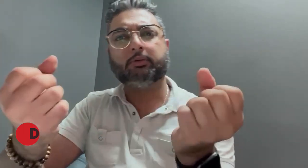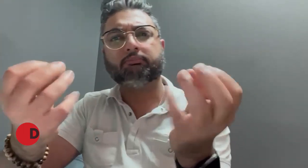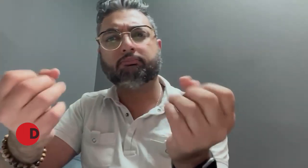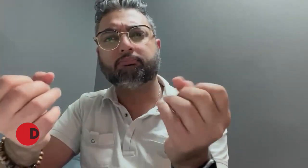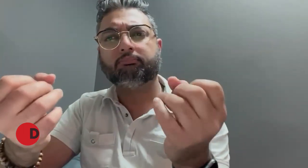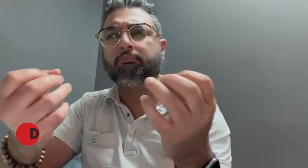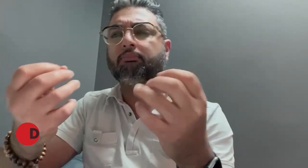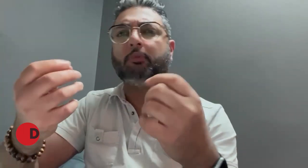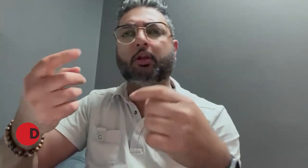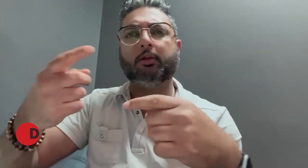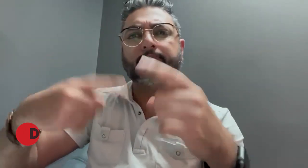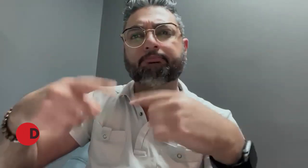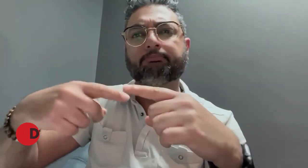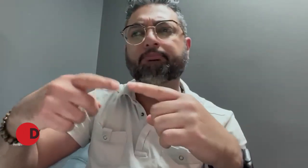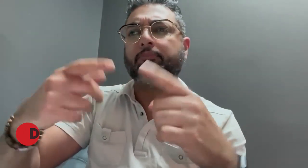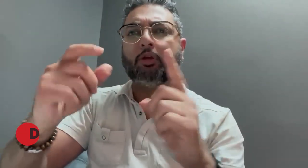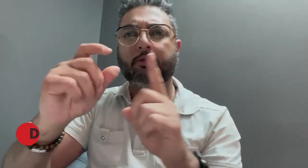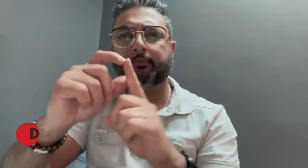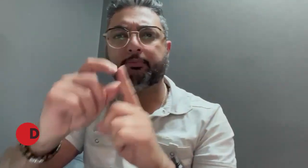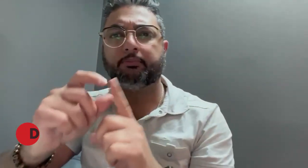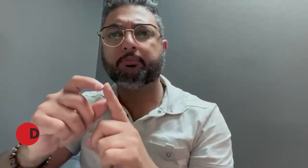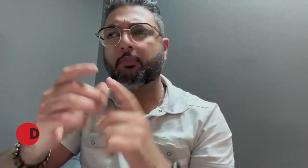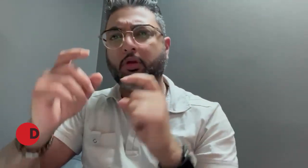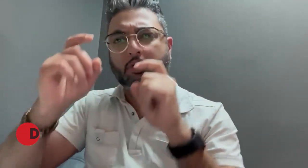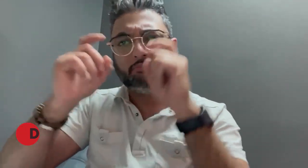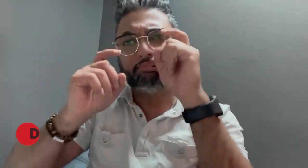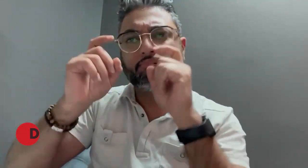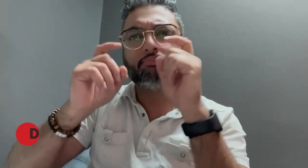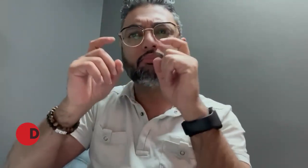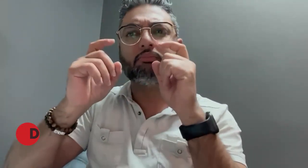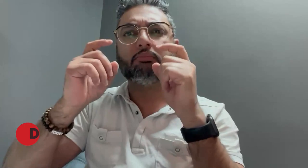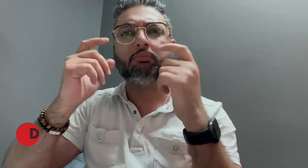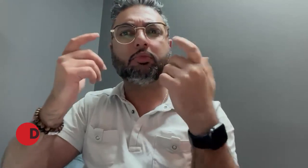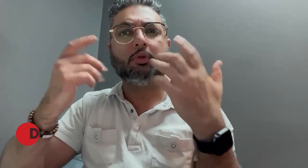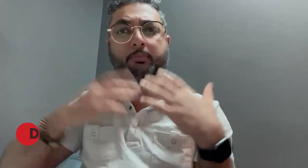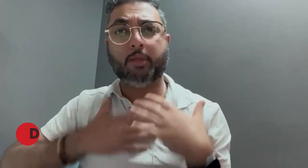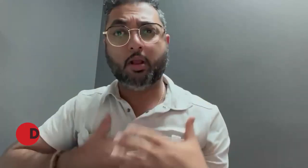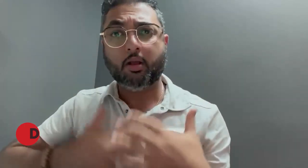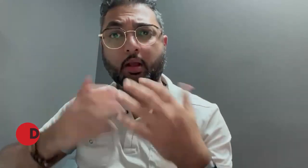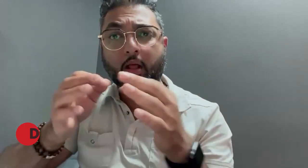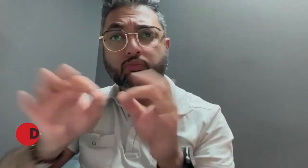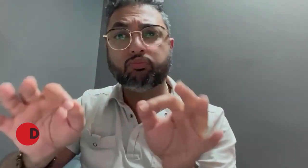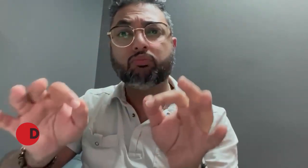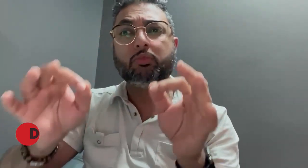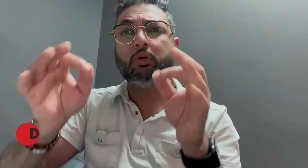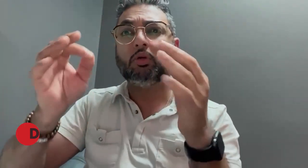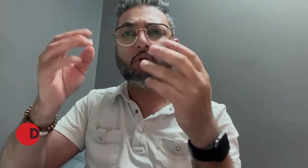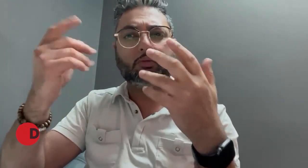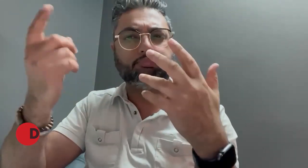discuss, and sign on appropriate terminology, expressions, body language